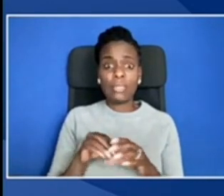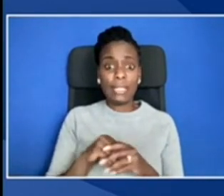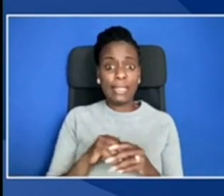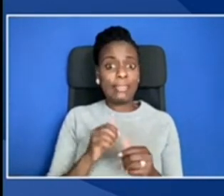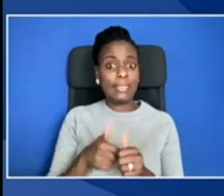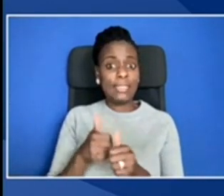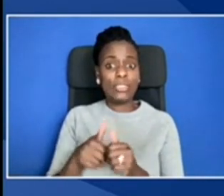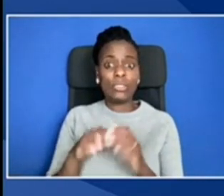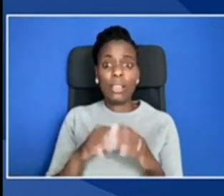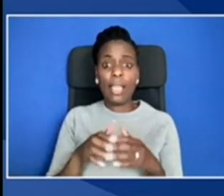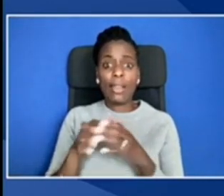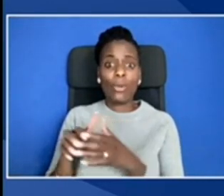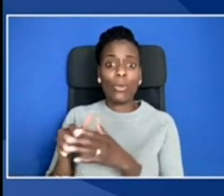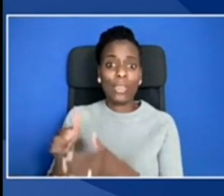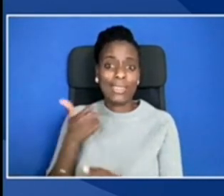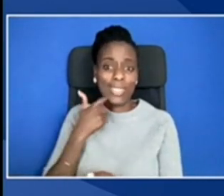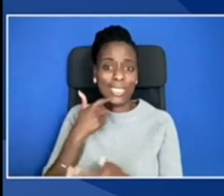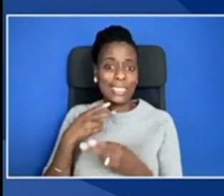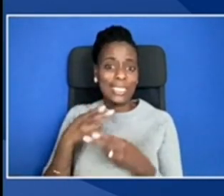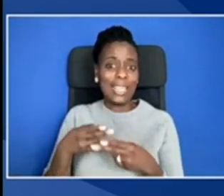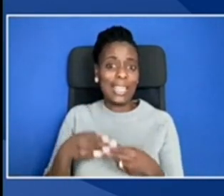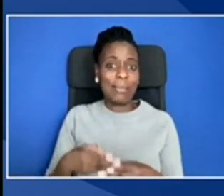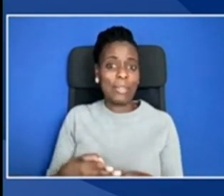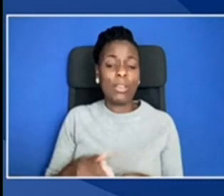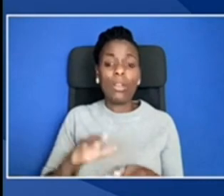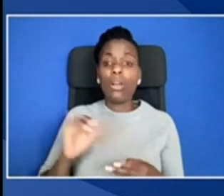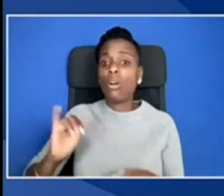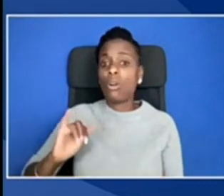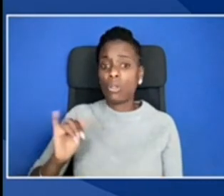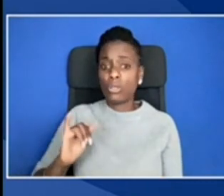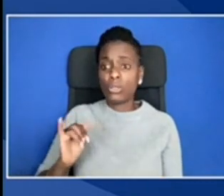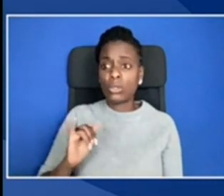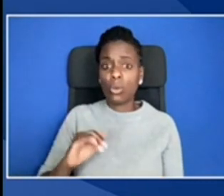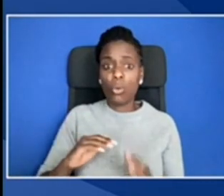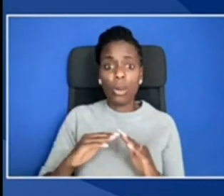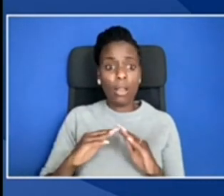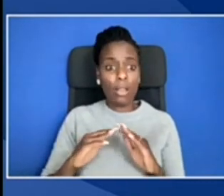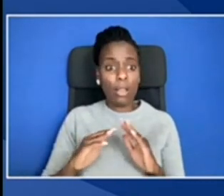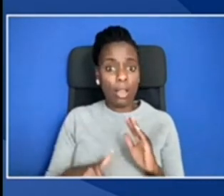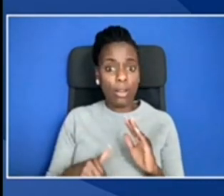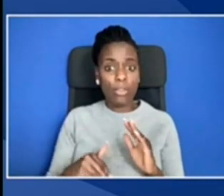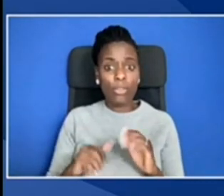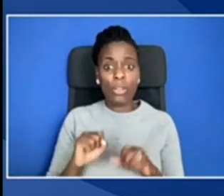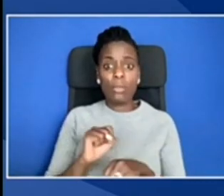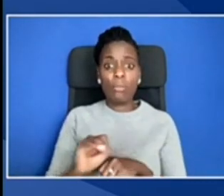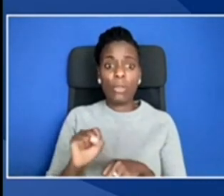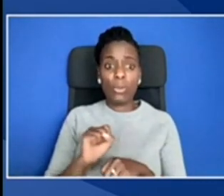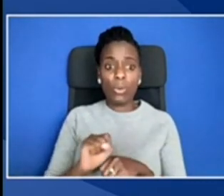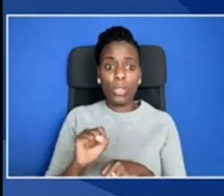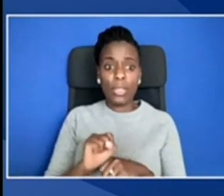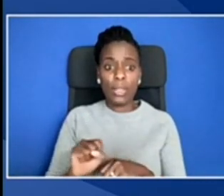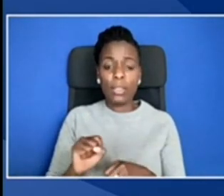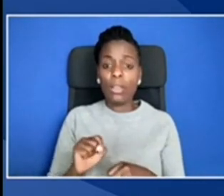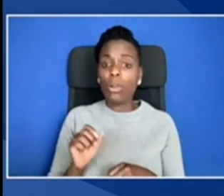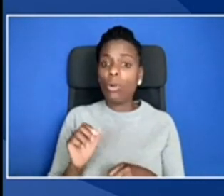I just named, who are also not underemployed or whose degree is not